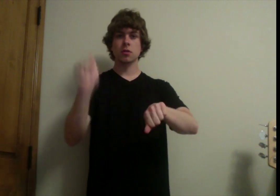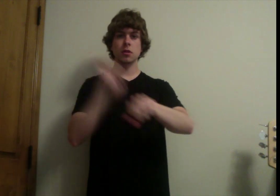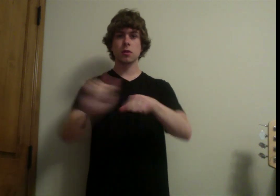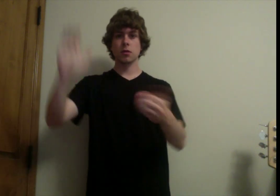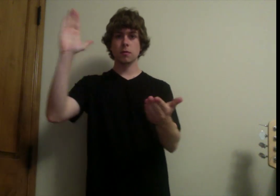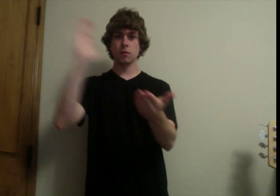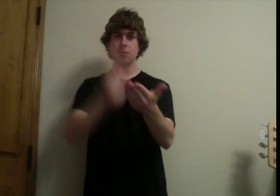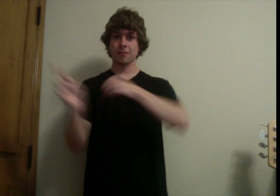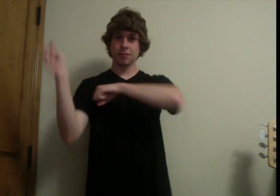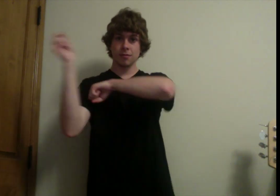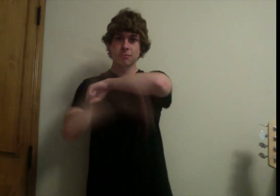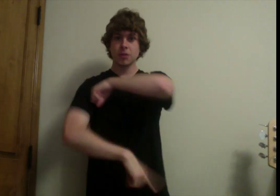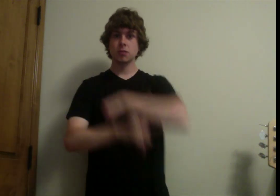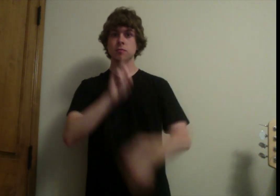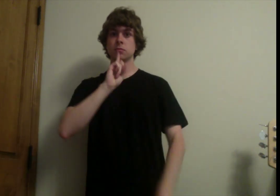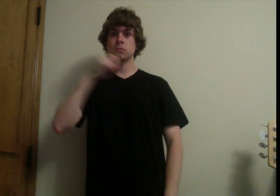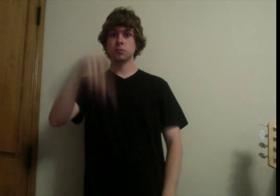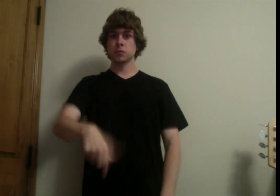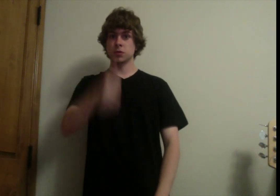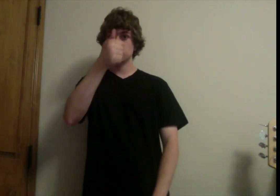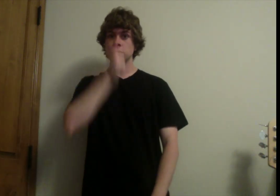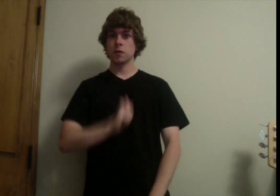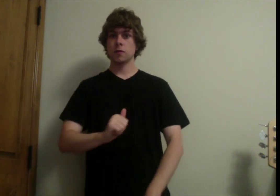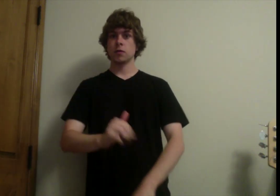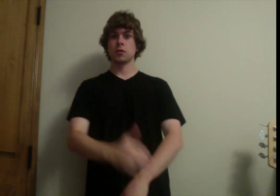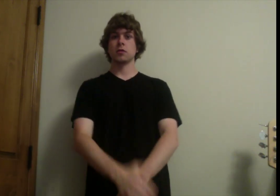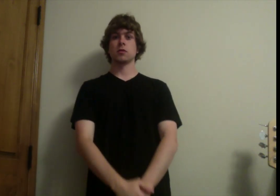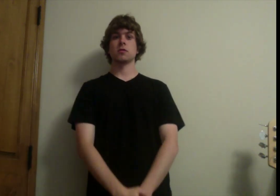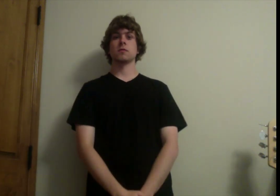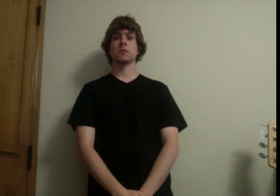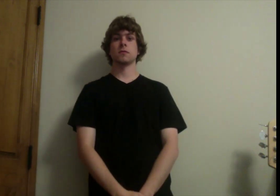ruthlessly working to diminish the gravity of validity of this suffering.